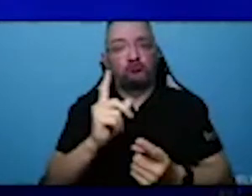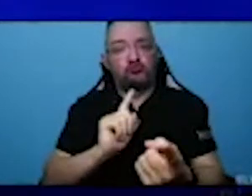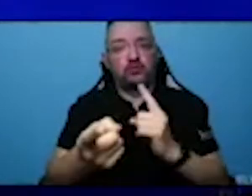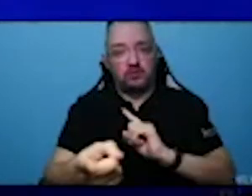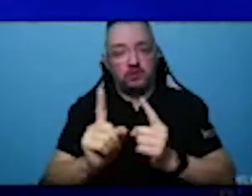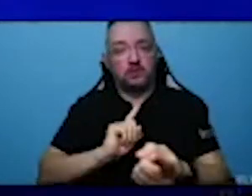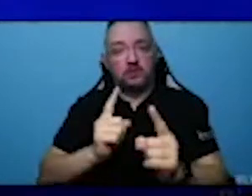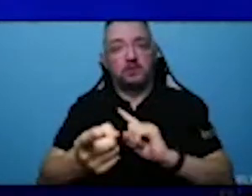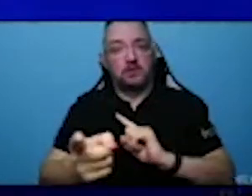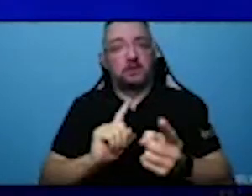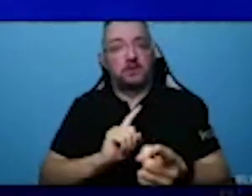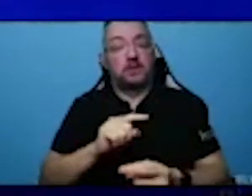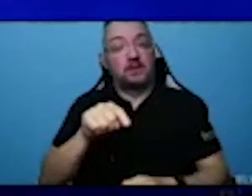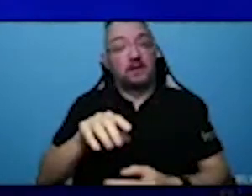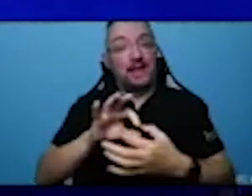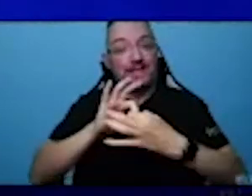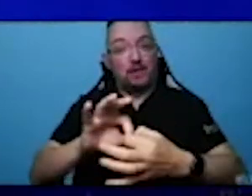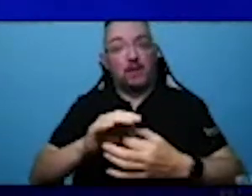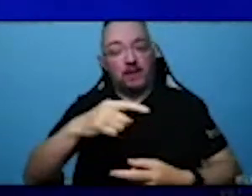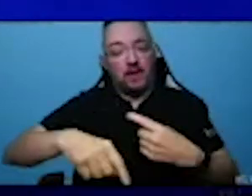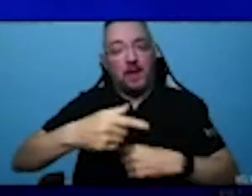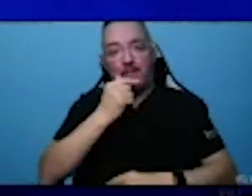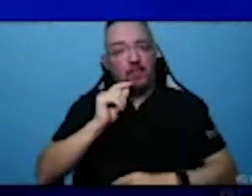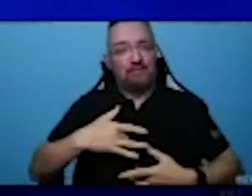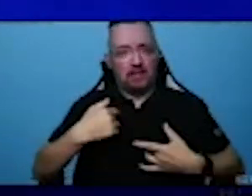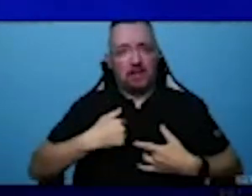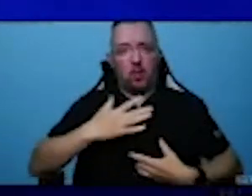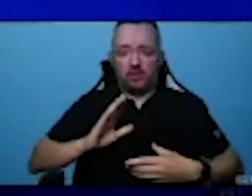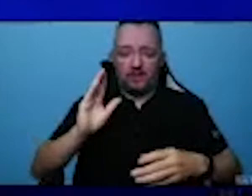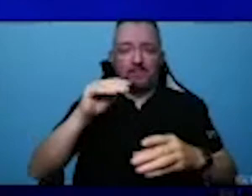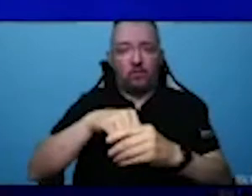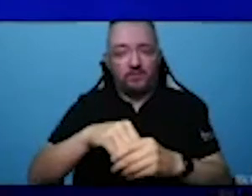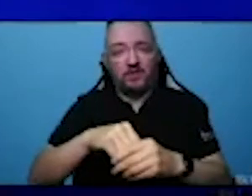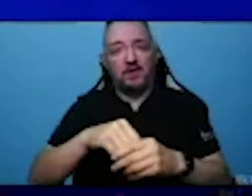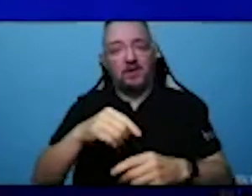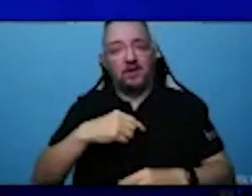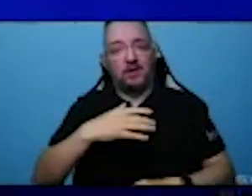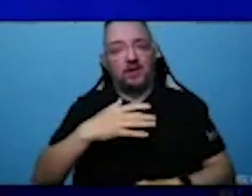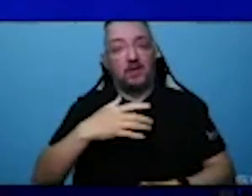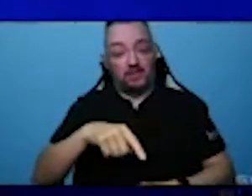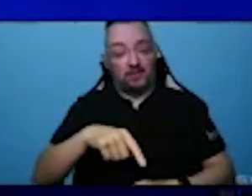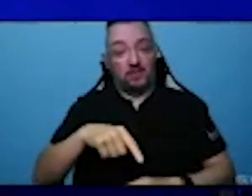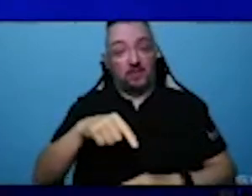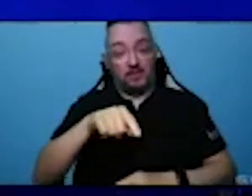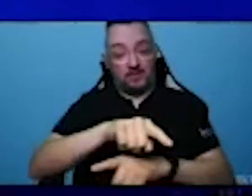people feel part of, that the message that they give us is a message that is heard and is understood.